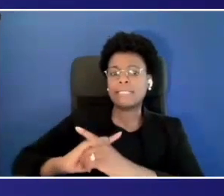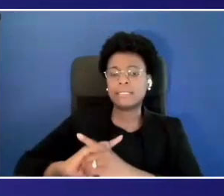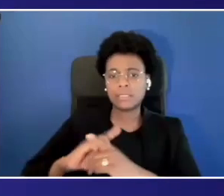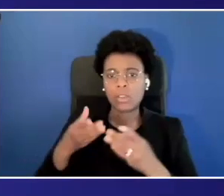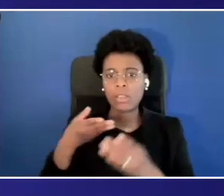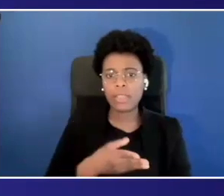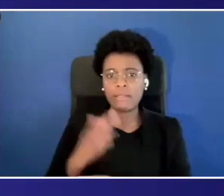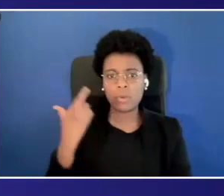Programs like income-driven repayment and PSLF are essential for borrowers like me.